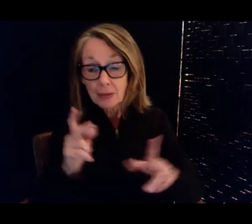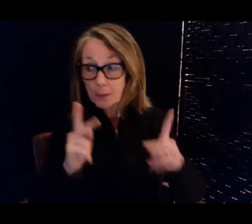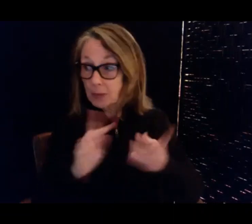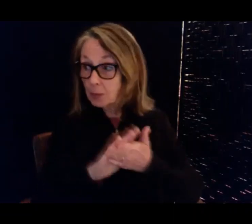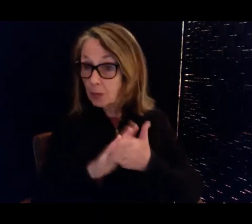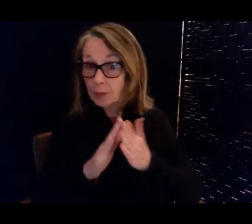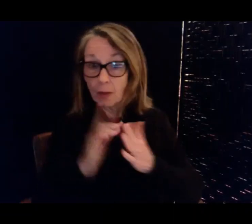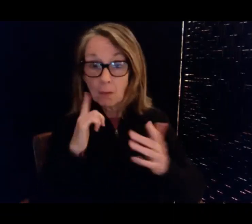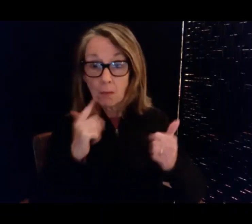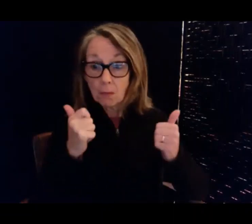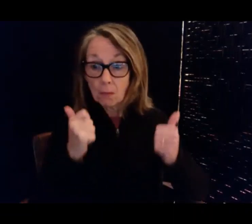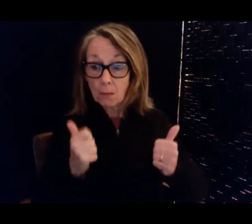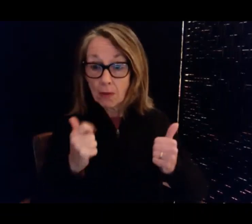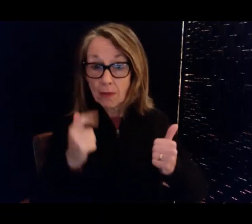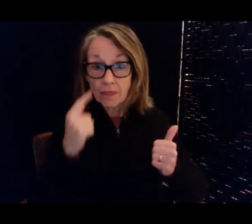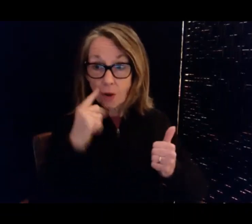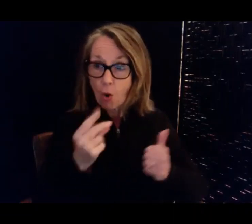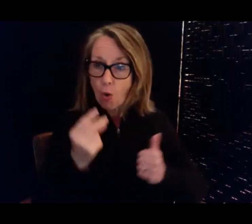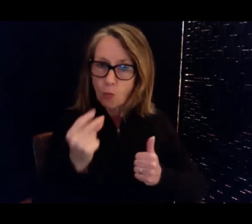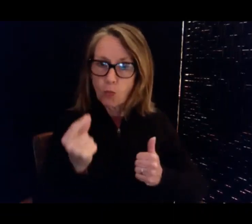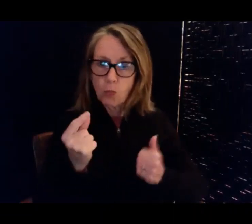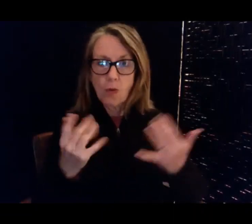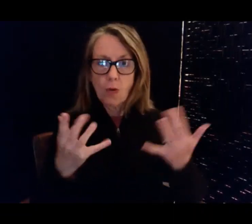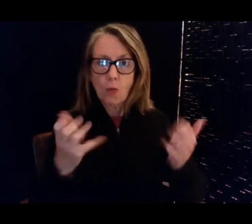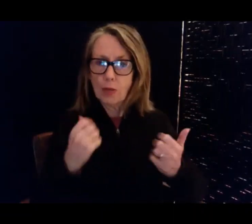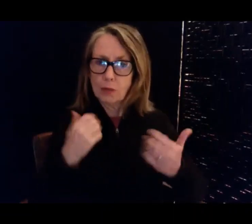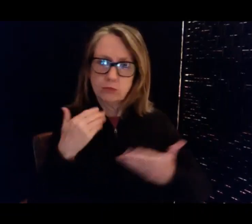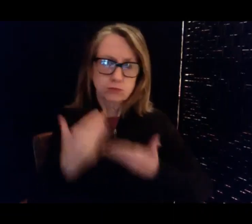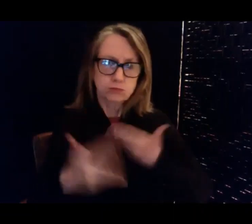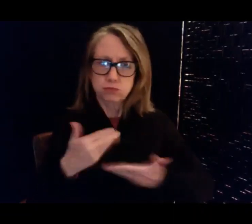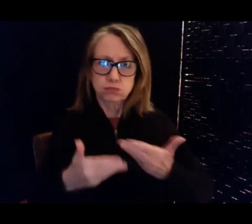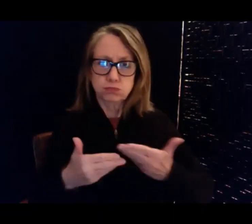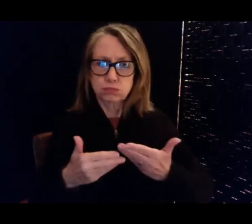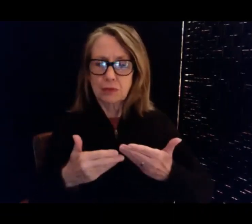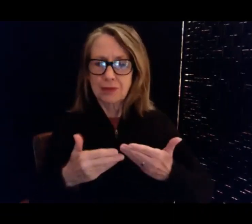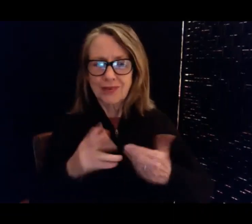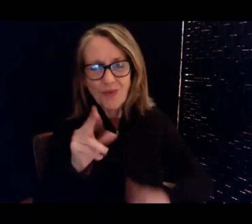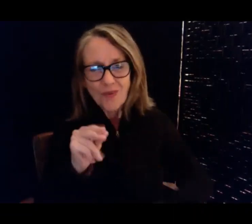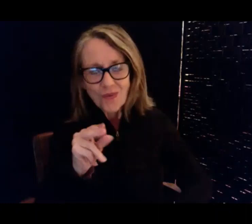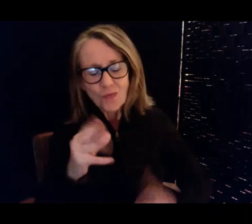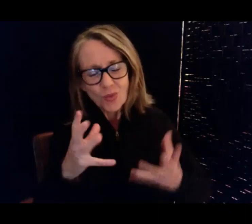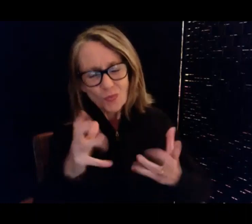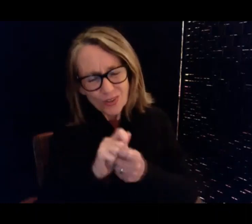away so we want to change that because it is actually a group that